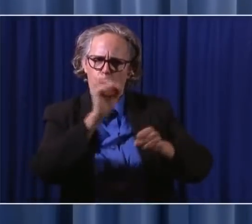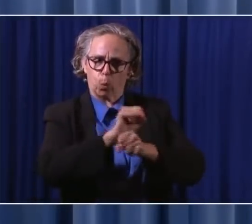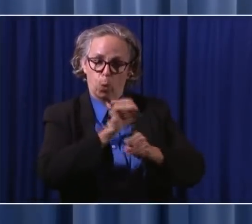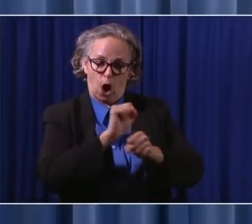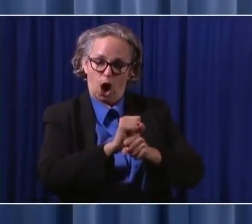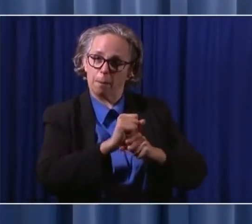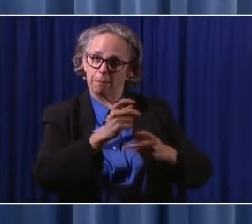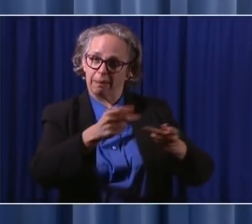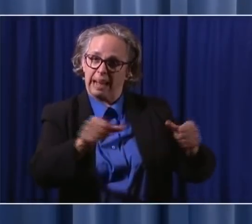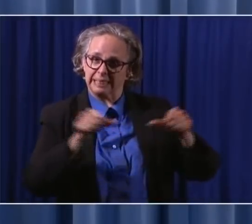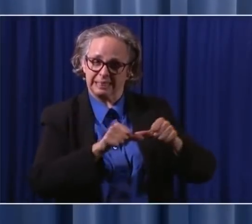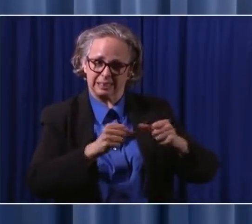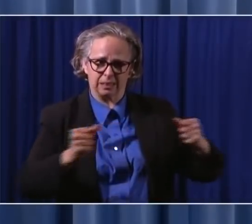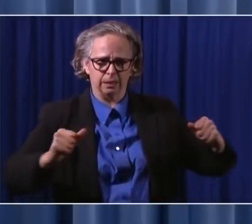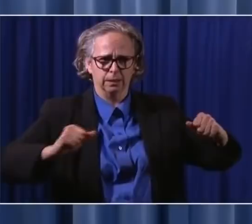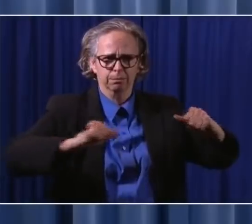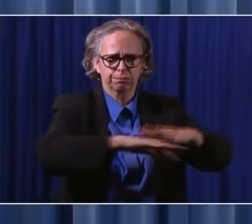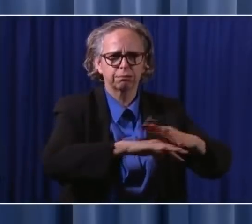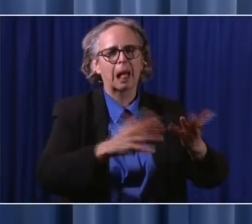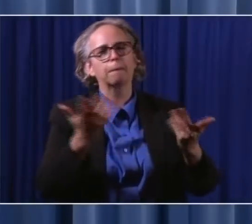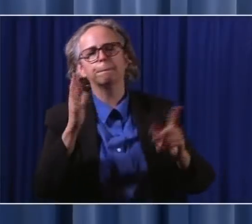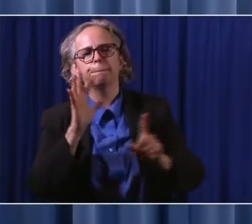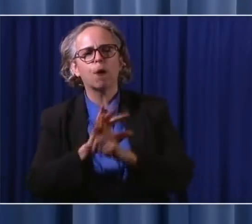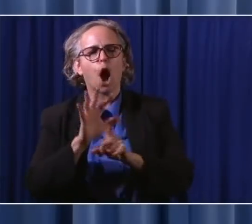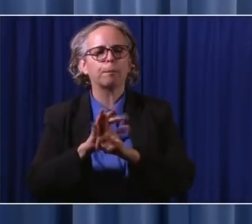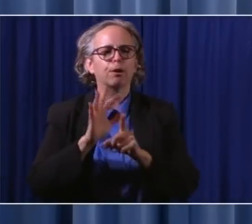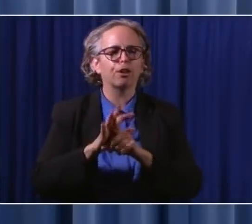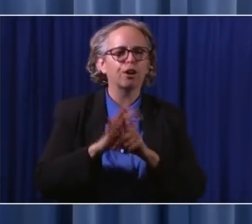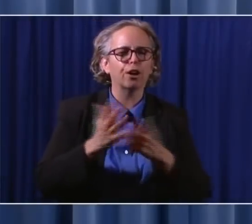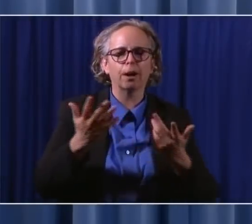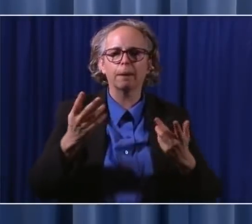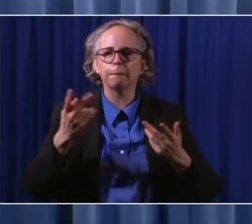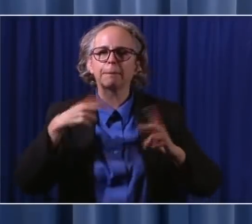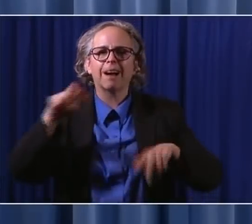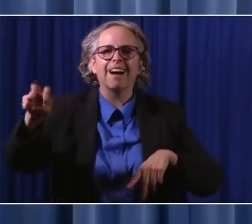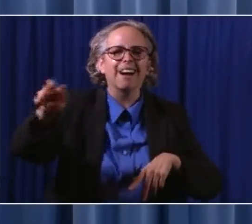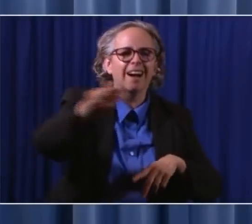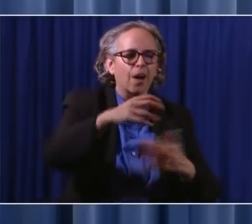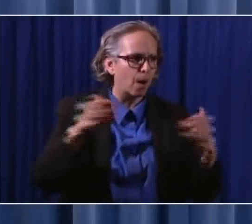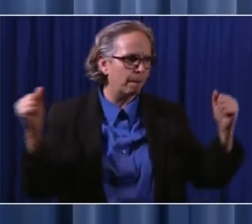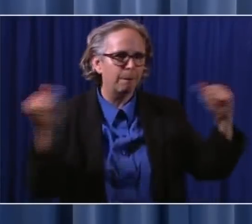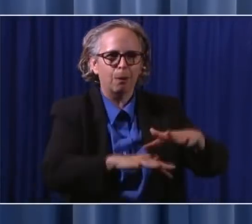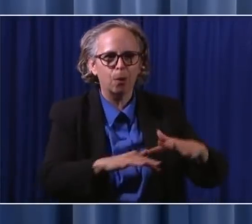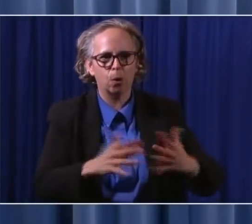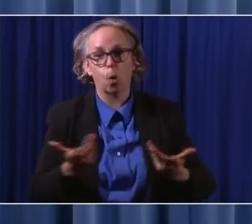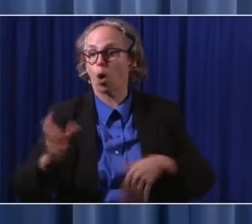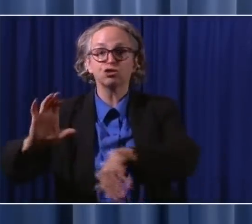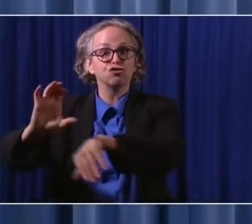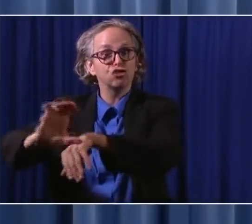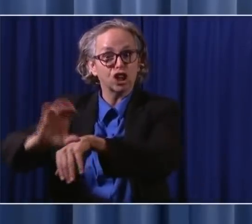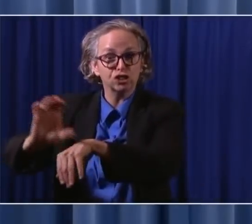ARISES OUT OF THE FAMILY UNIT OR FAMILY GATHERING OF SOME SORT. THEY ALSO TOLD ME THAT IN SOME CASES IT DOES SPREAD IN THE WORKPLACE.